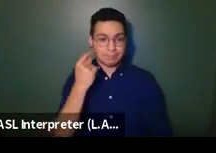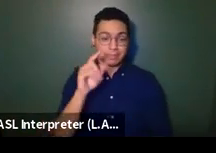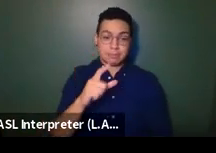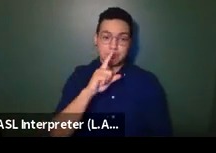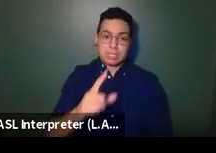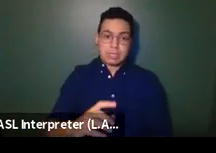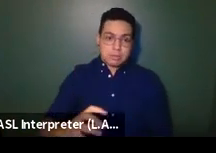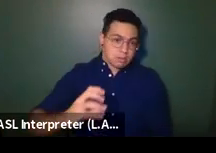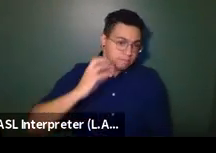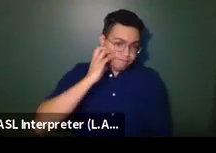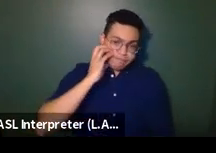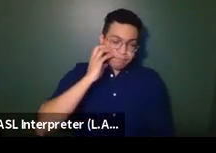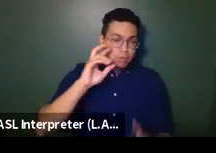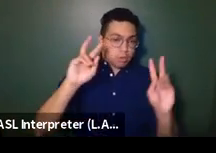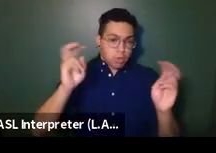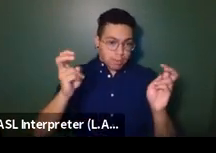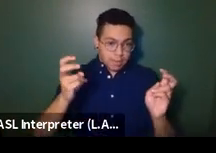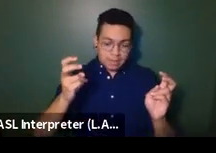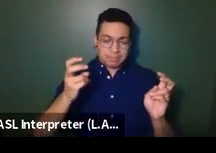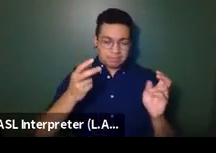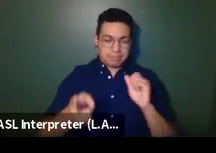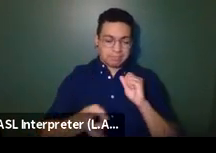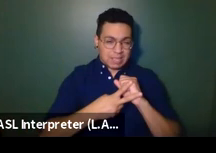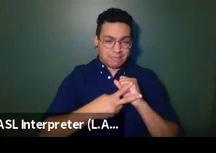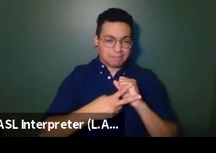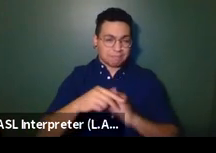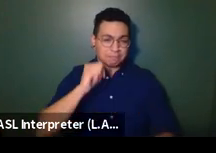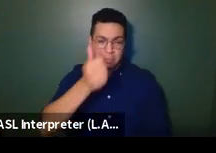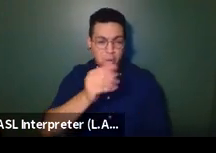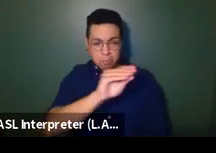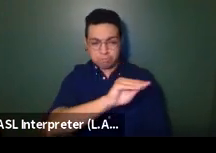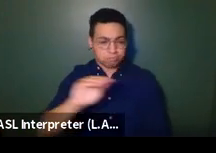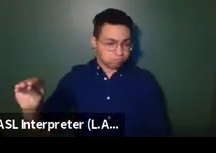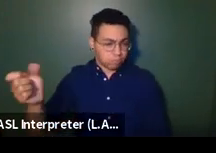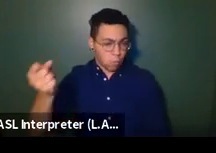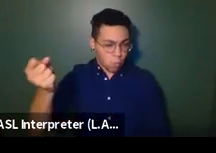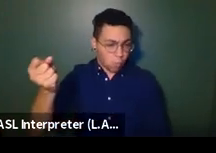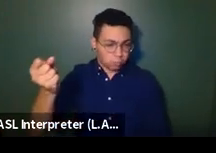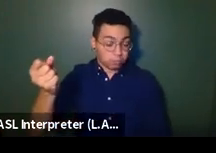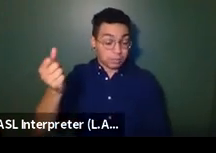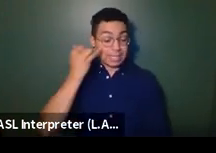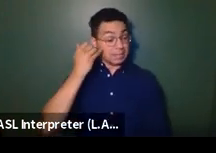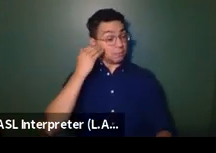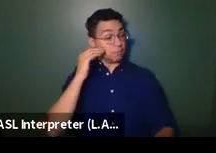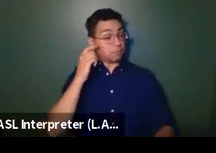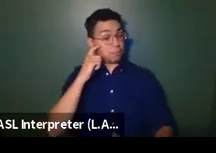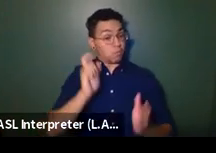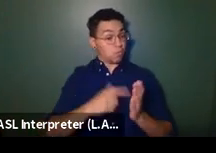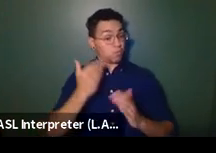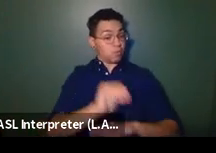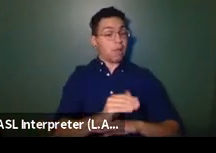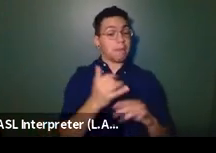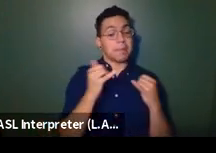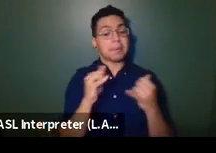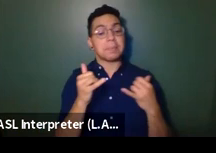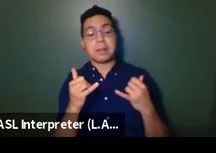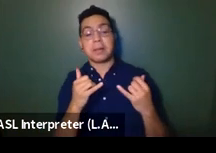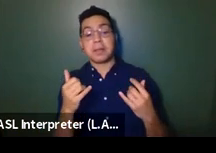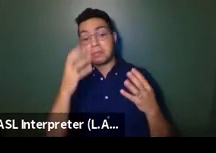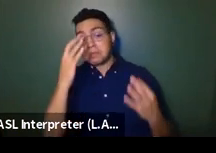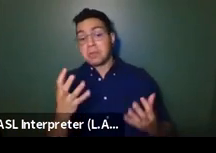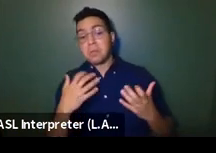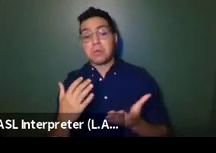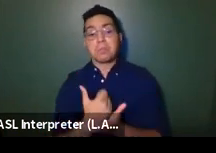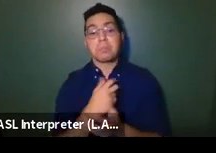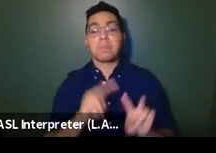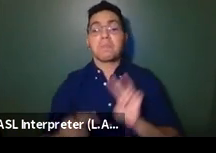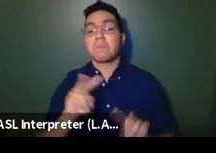ESD 189 - Amy Colburn: Topic. So we're going to look at that, tomorrow, so I'm just going to go ahead and skip it, feel free. You know, if you're tonight, you're kind of exploring, you can kind of play around in there and see what's there, but I want to get to a couple more.